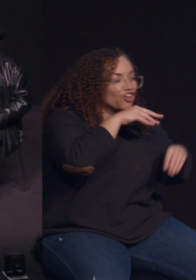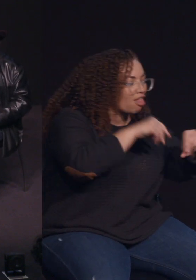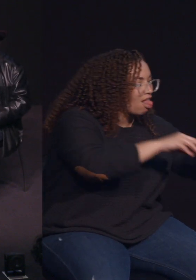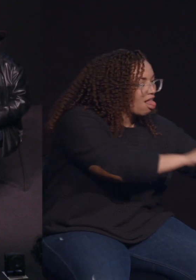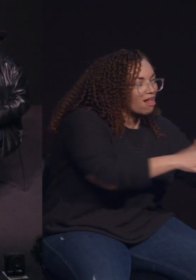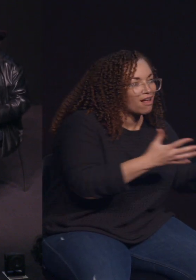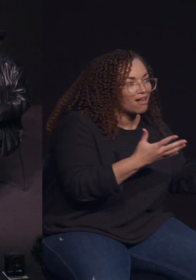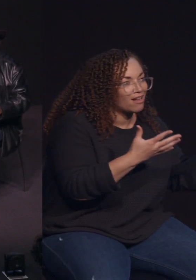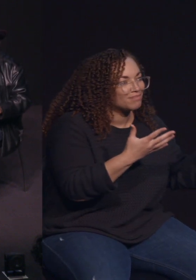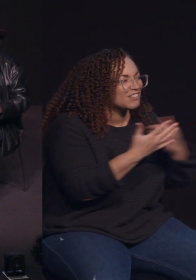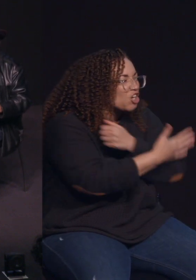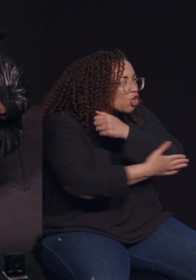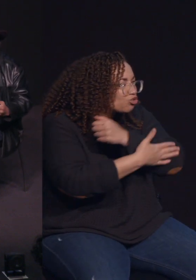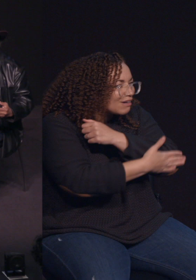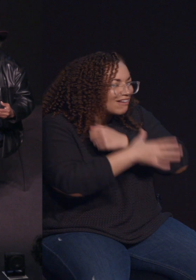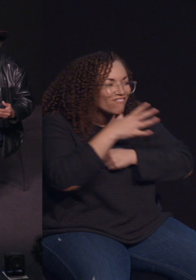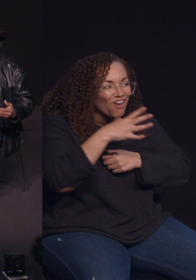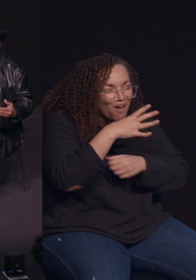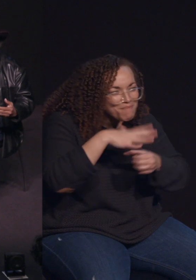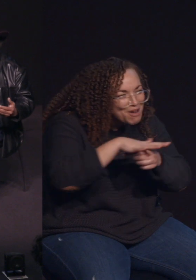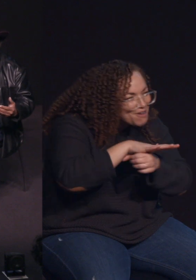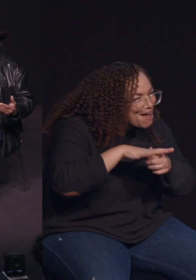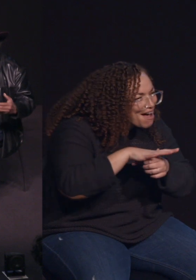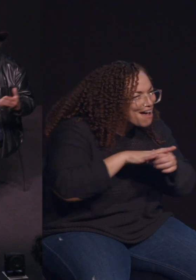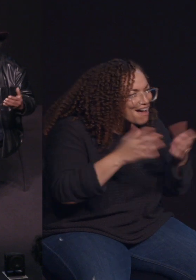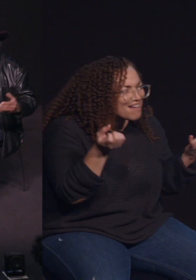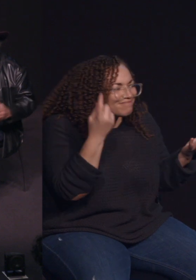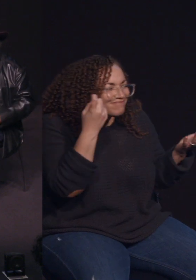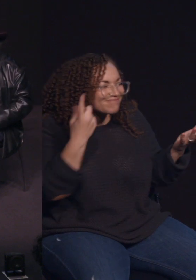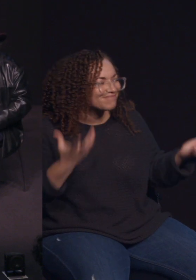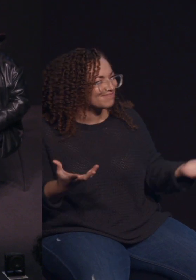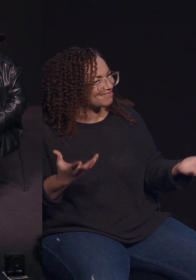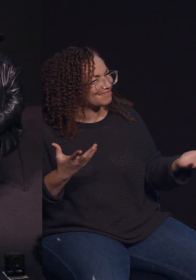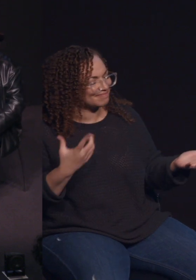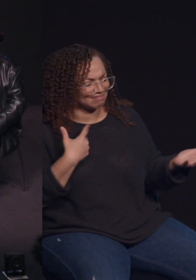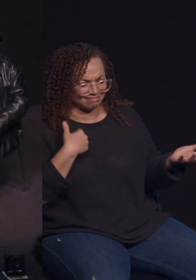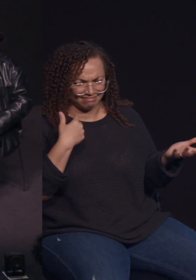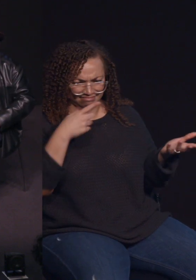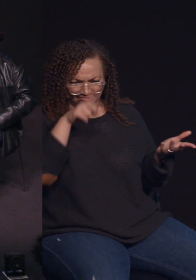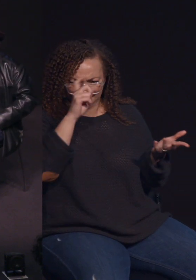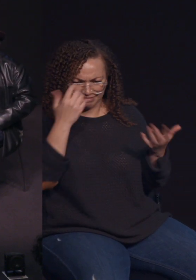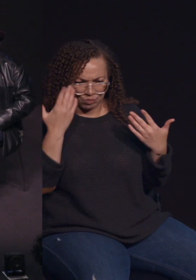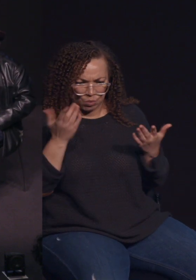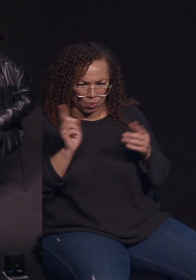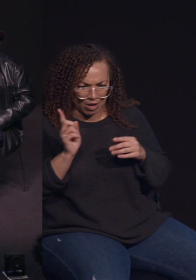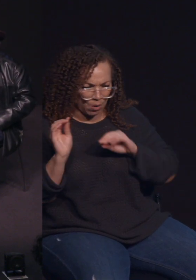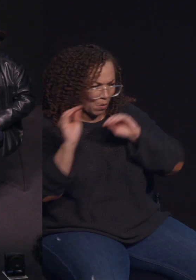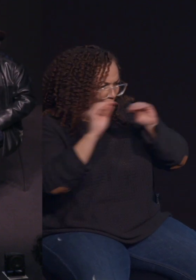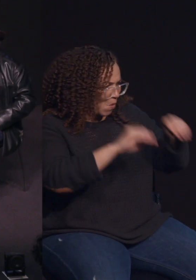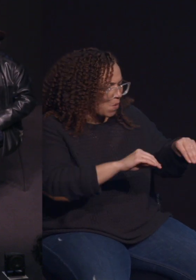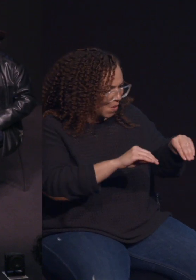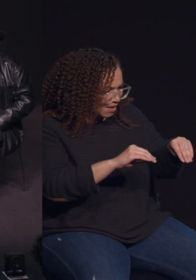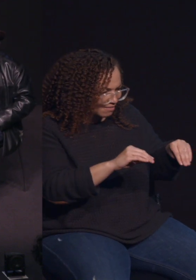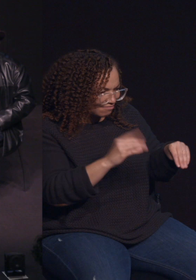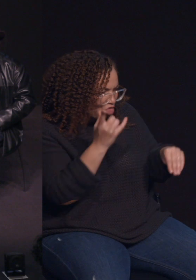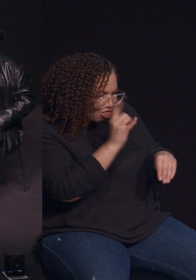you're talking about almost at the end of times, you know, or at least where we're going. But when I got to California, is that we got off the Santa Fe